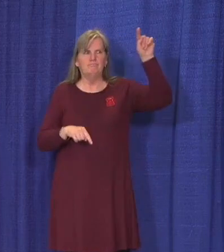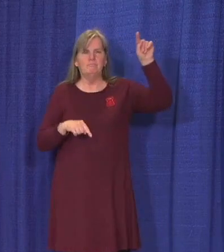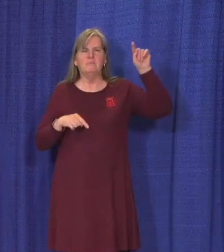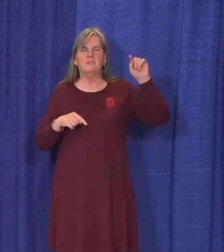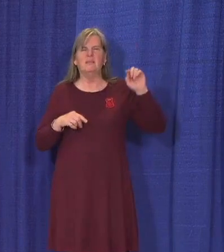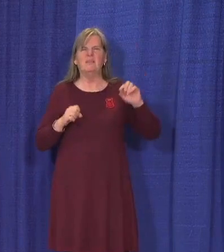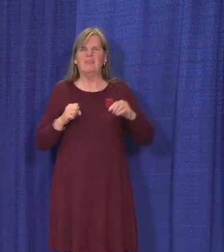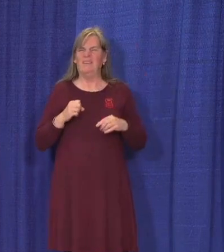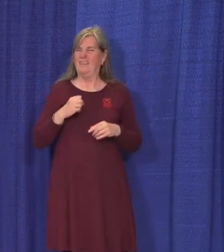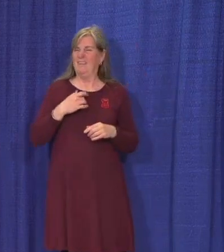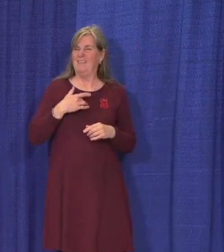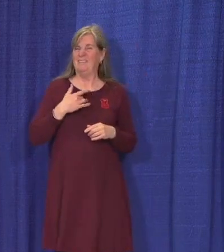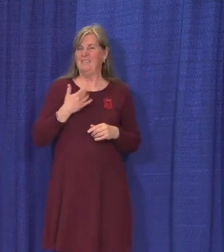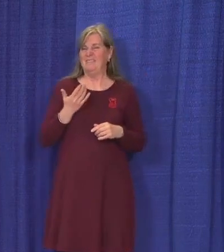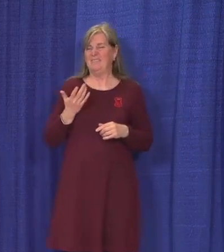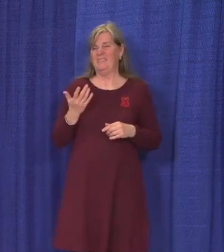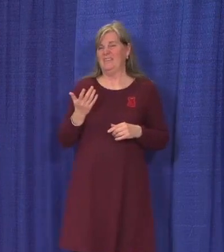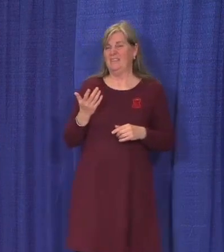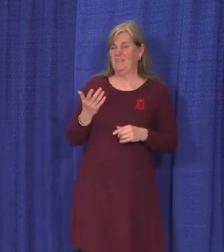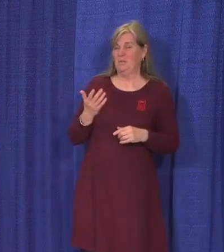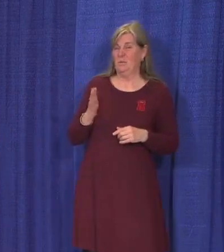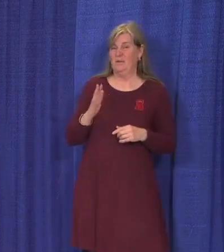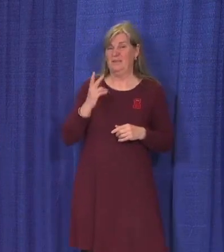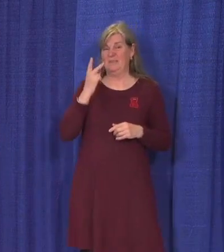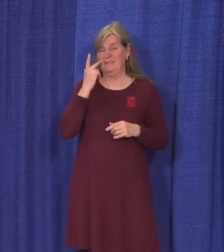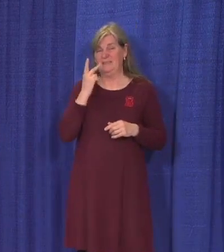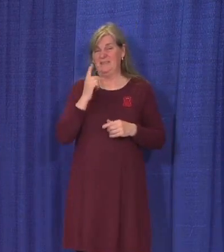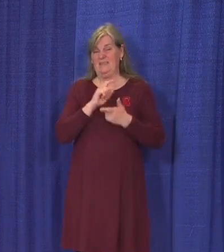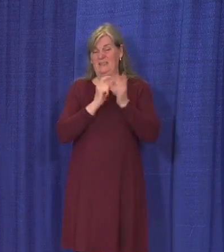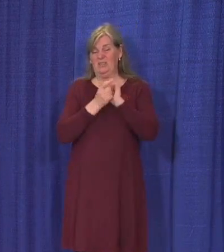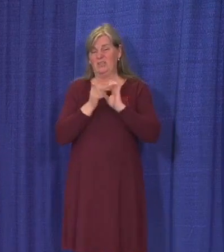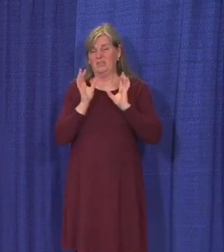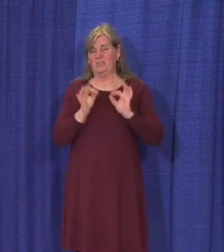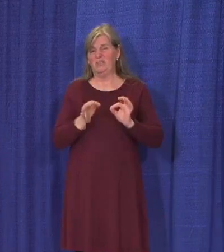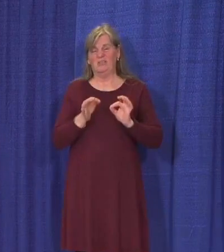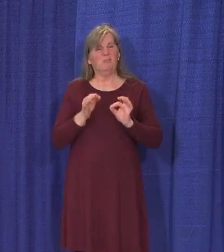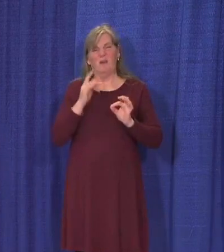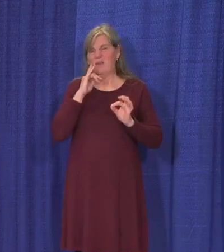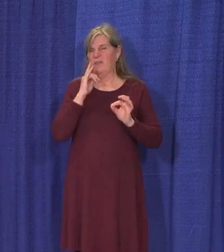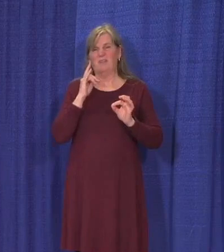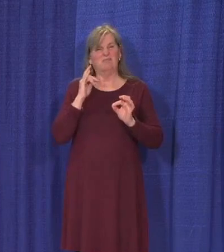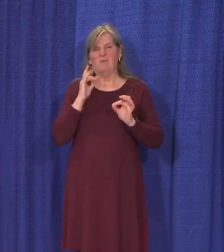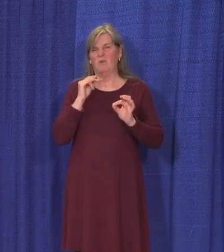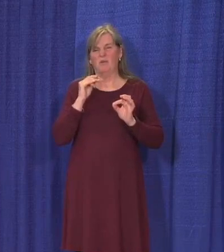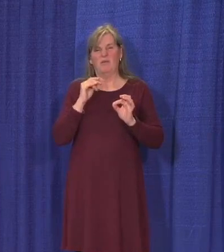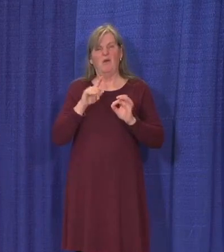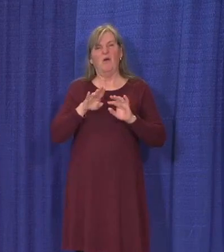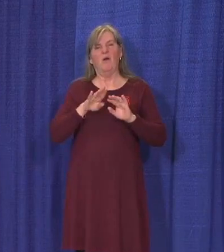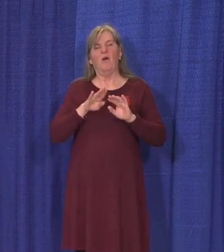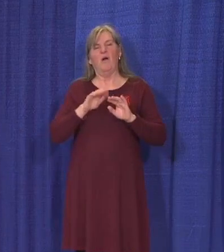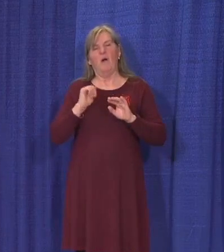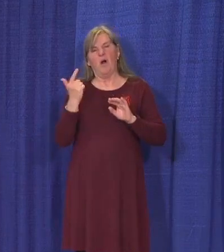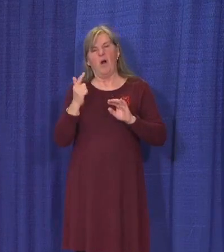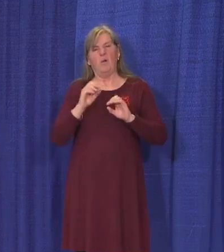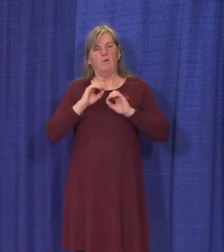we are in lockstep with in terms of the border and making sure the federal government has a consistent message when it comes